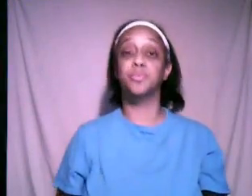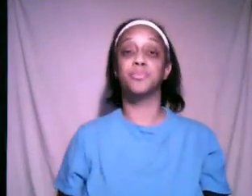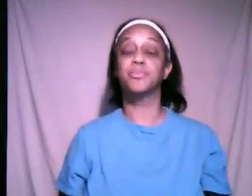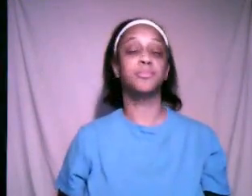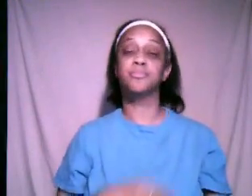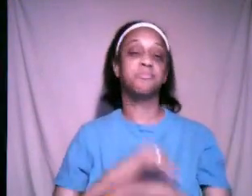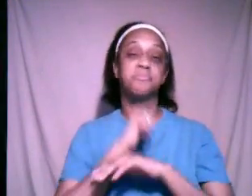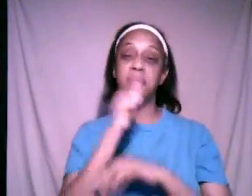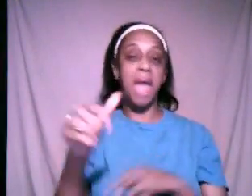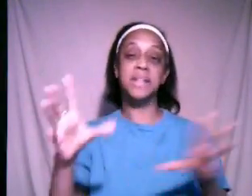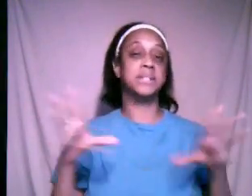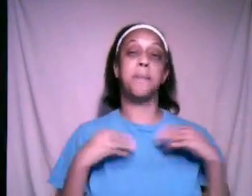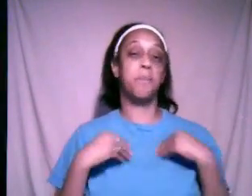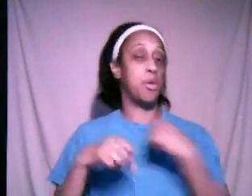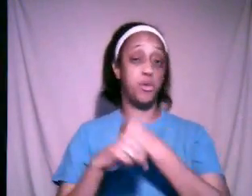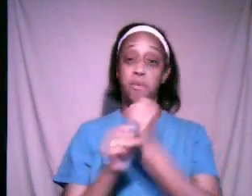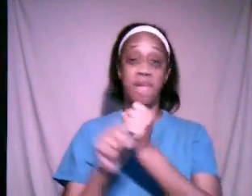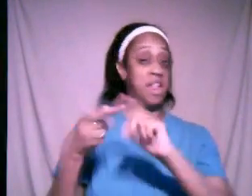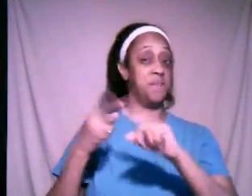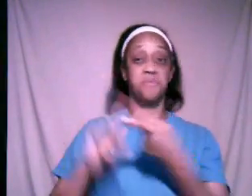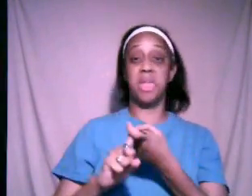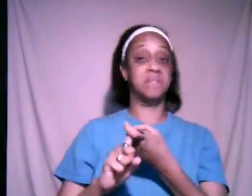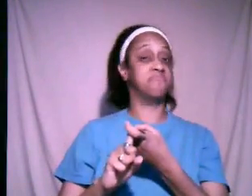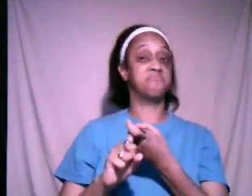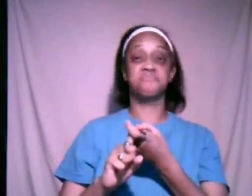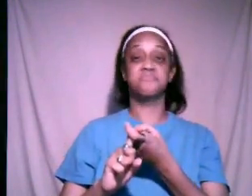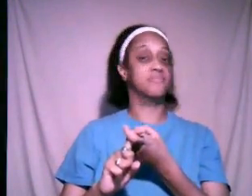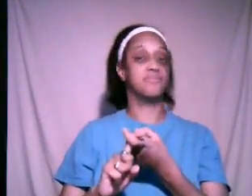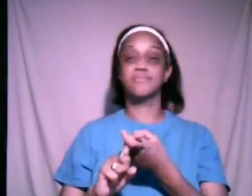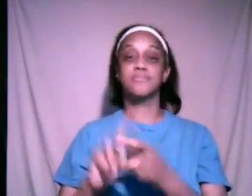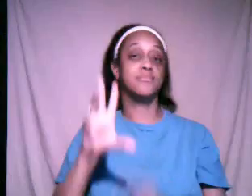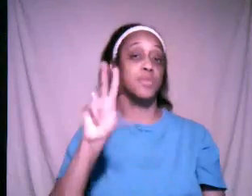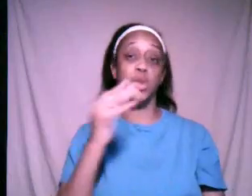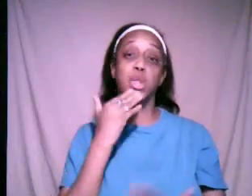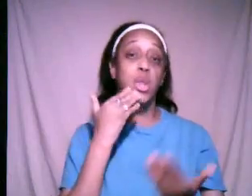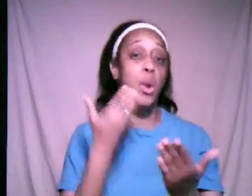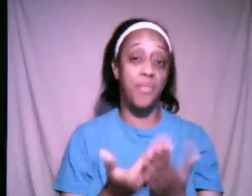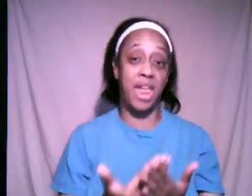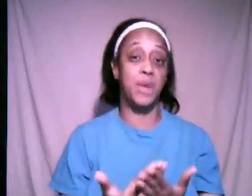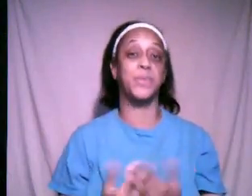Not acceptable to make friends. No thanks!